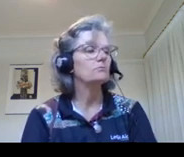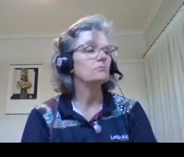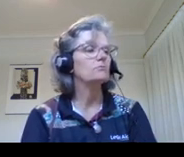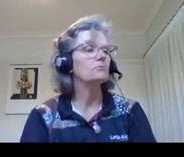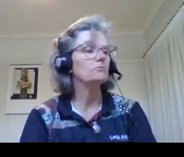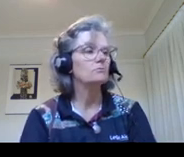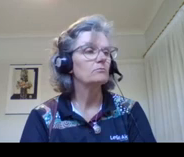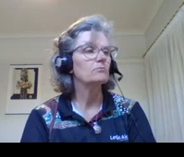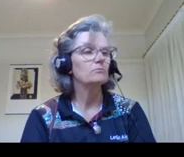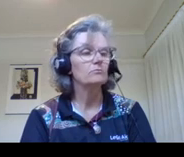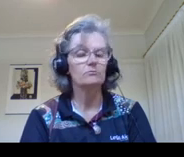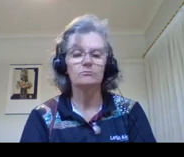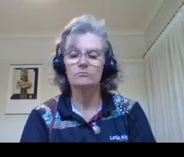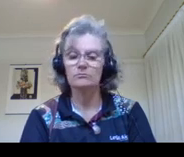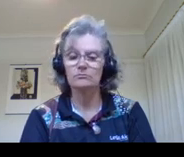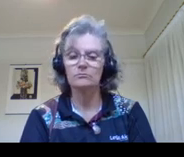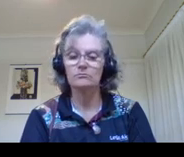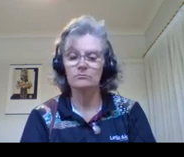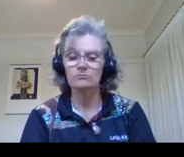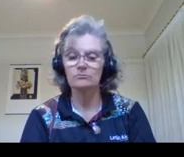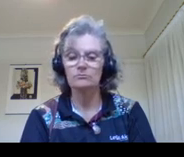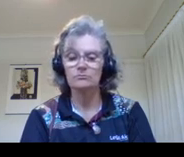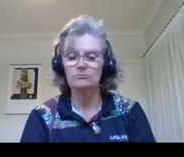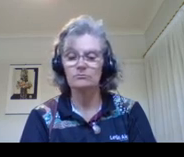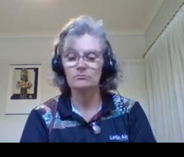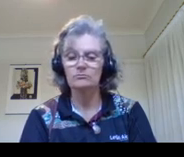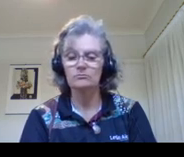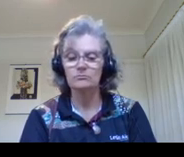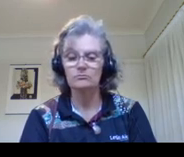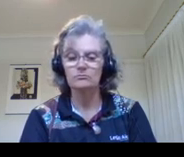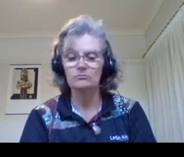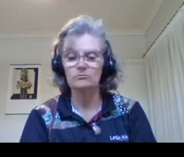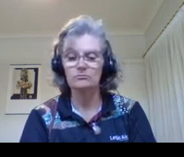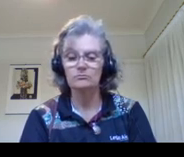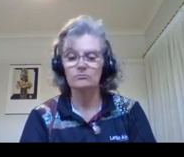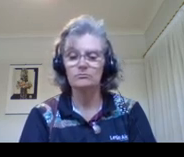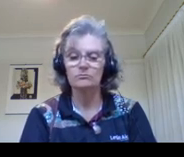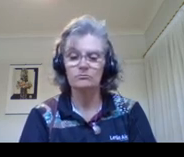changing passwords contacting your financial institution to make sure that these scanners